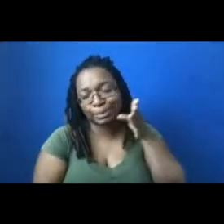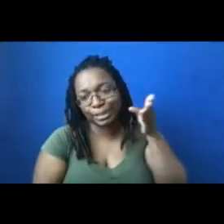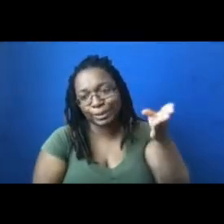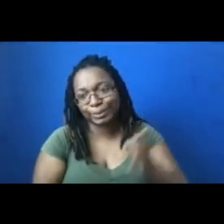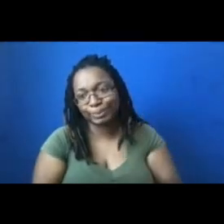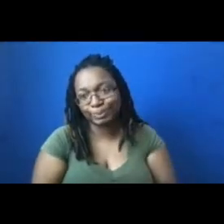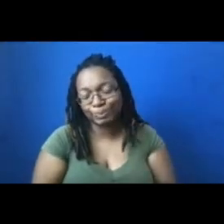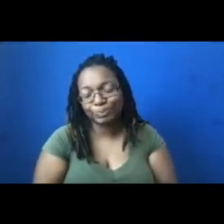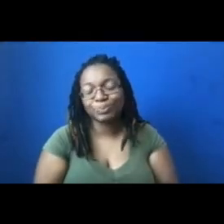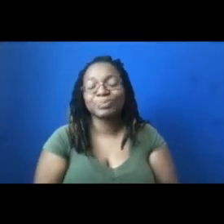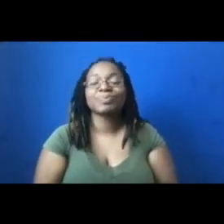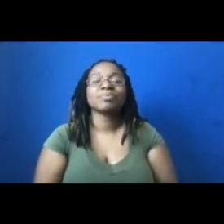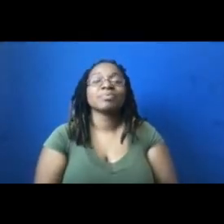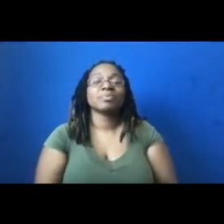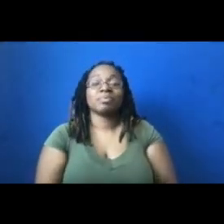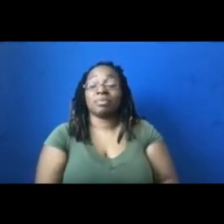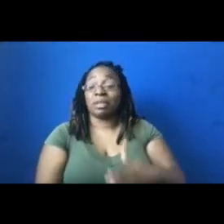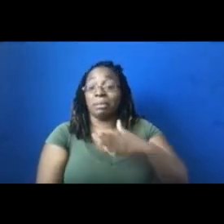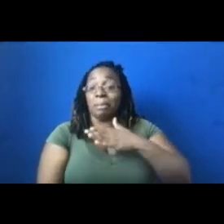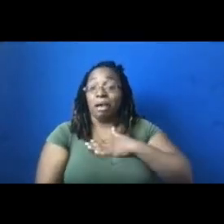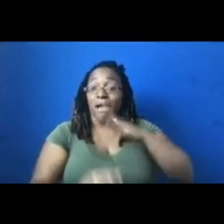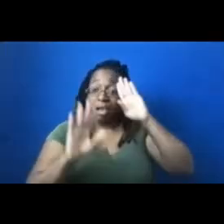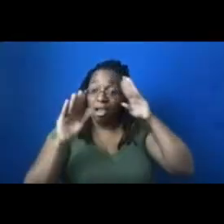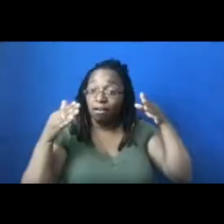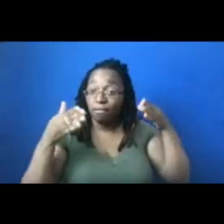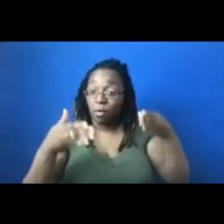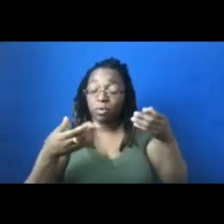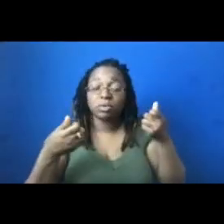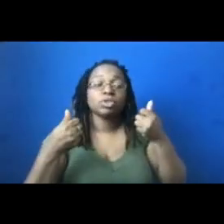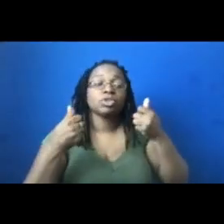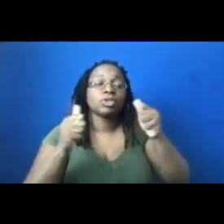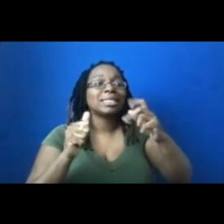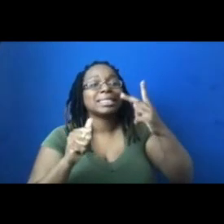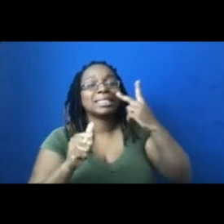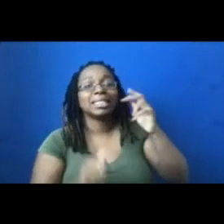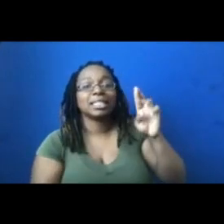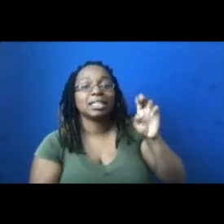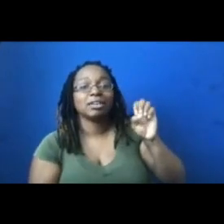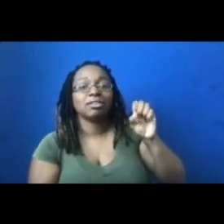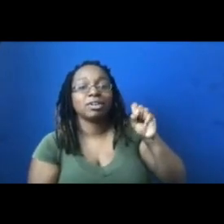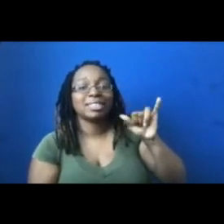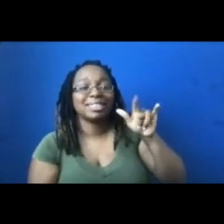My focus is defining resilience as a concept. And then what we